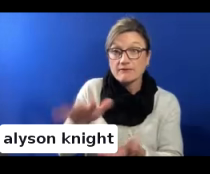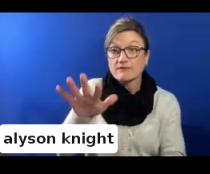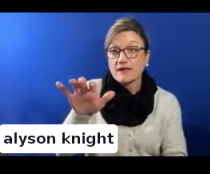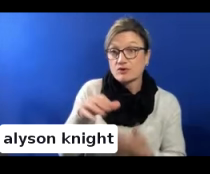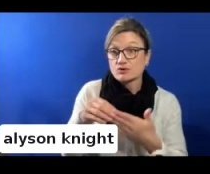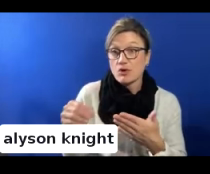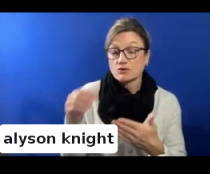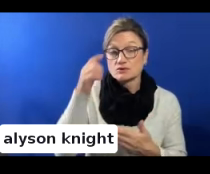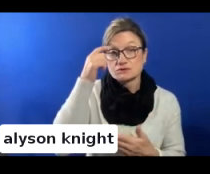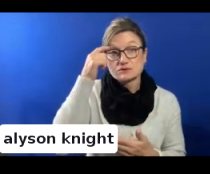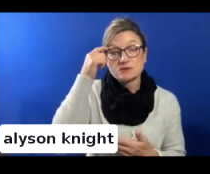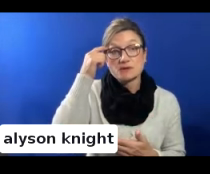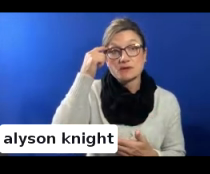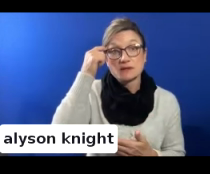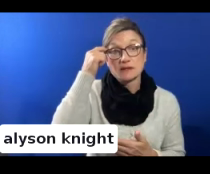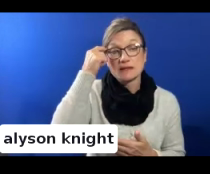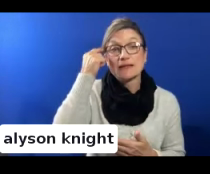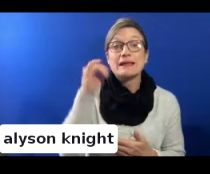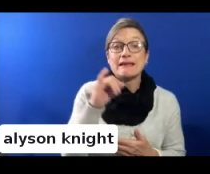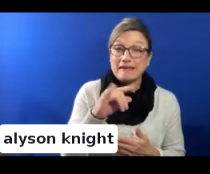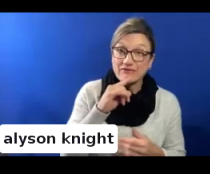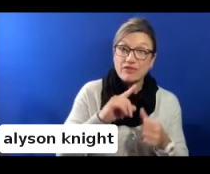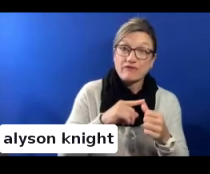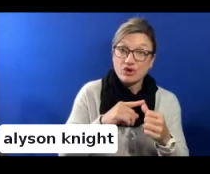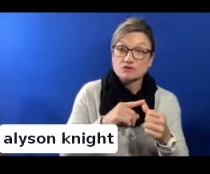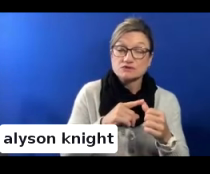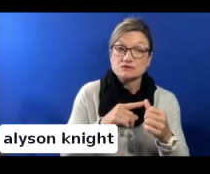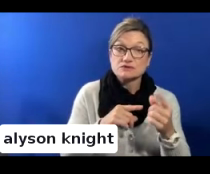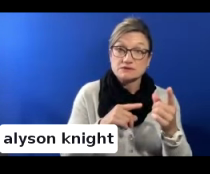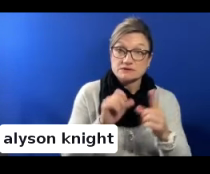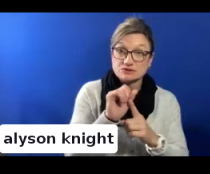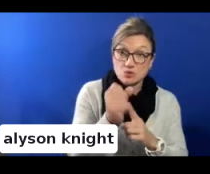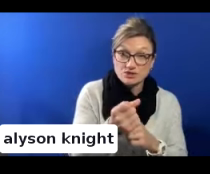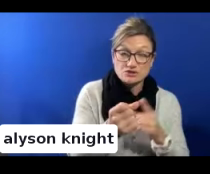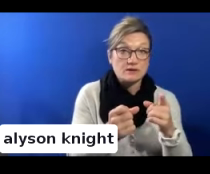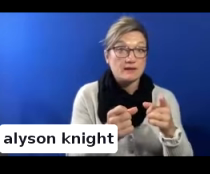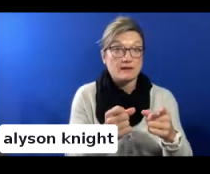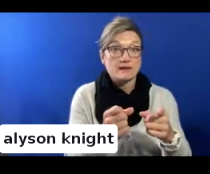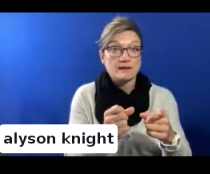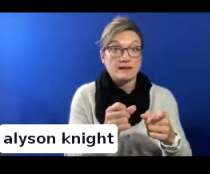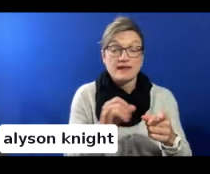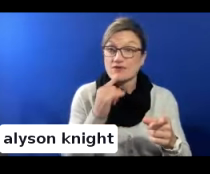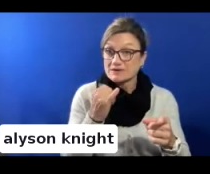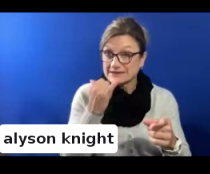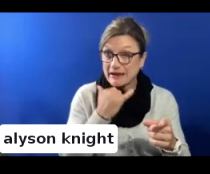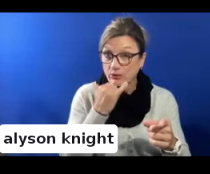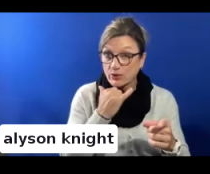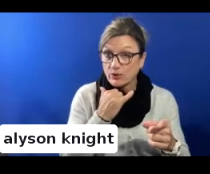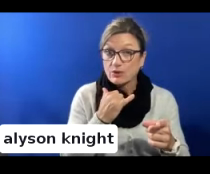So if in the first case, if that this that was an error, it's a quick fix, right?